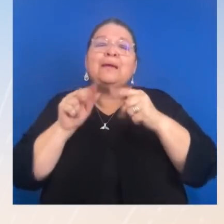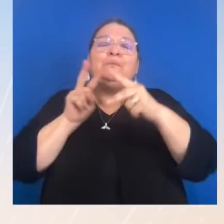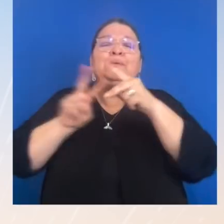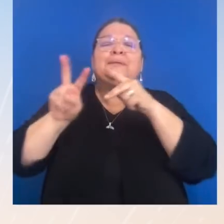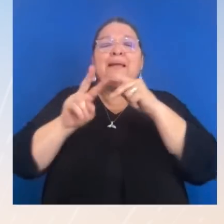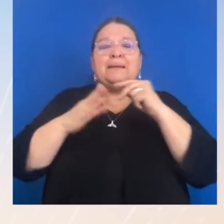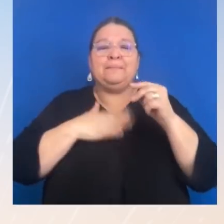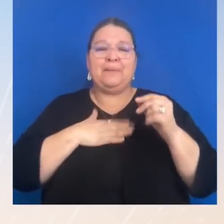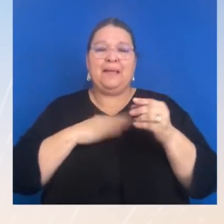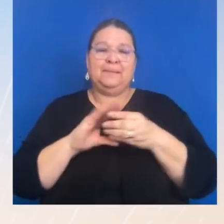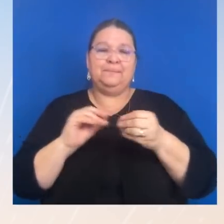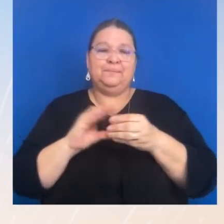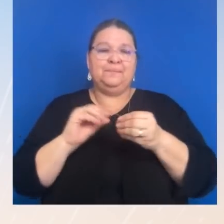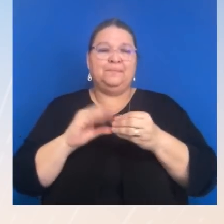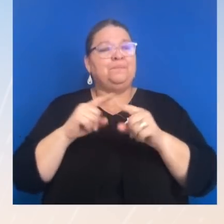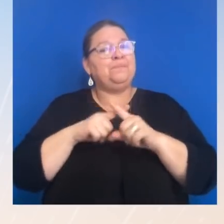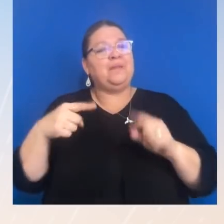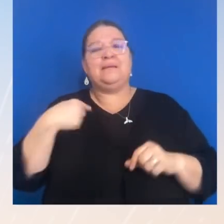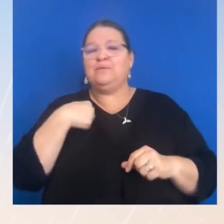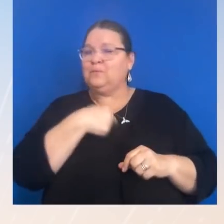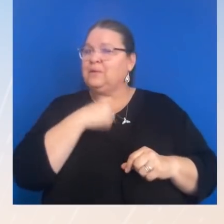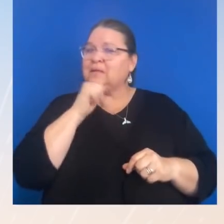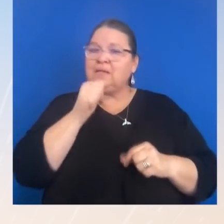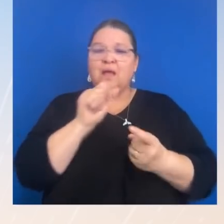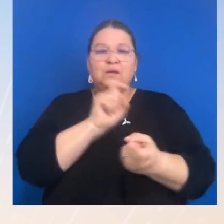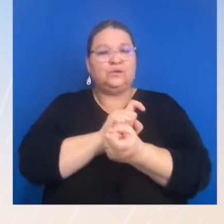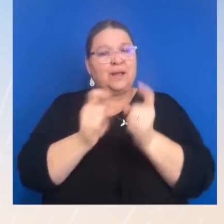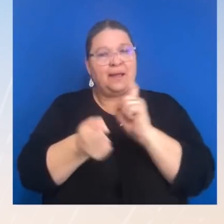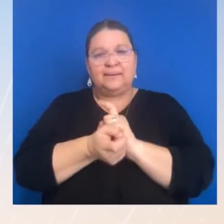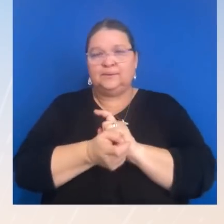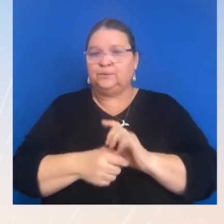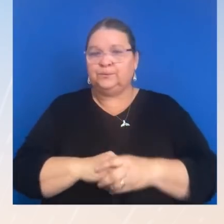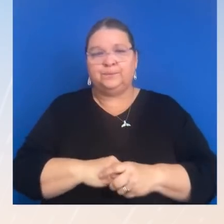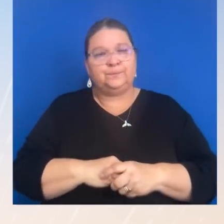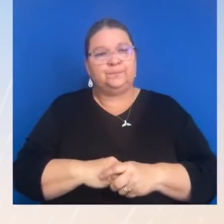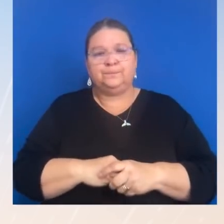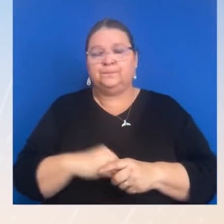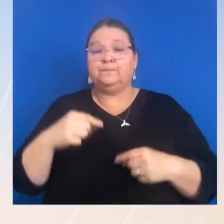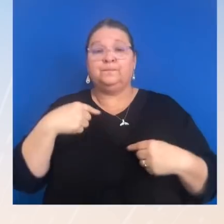The committee should hold an up-or-down vote on all five nominees. It is important to note that it is not